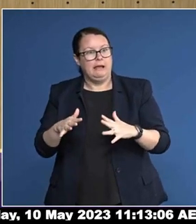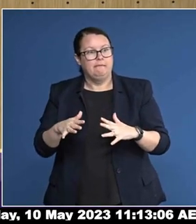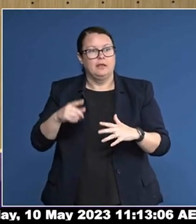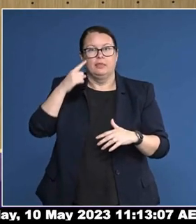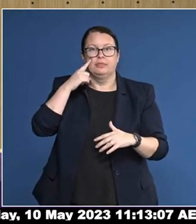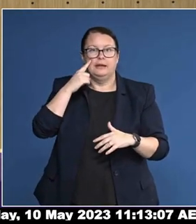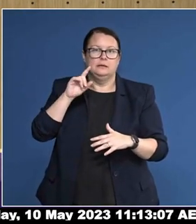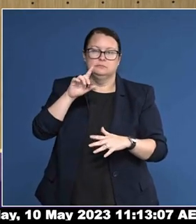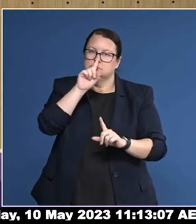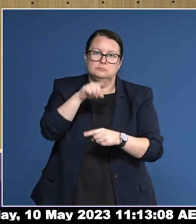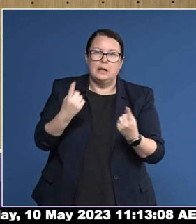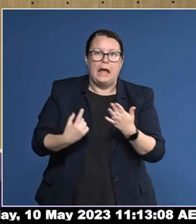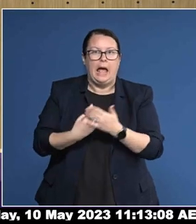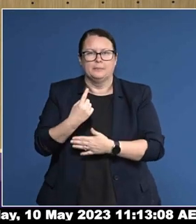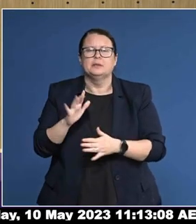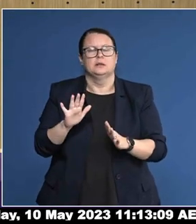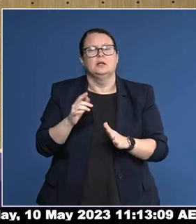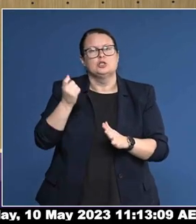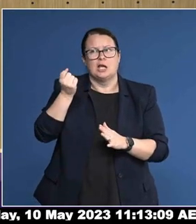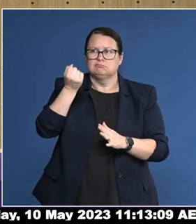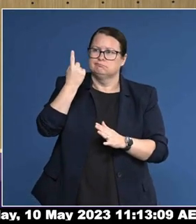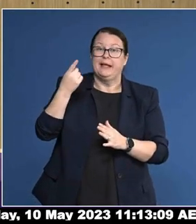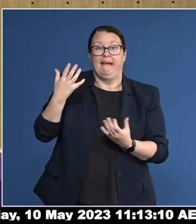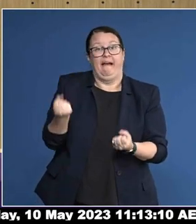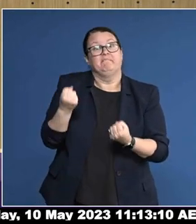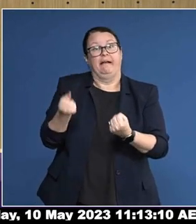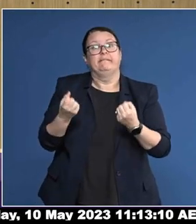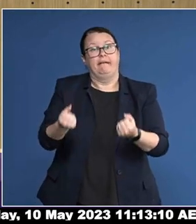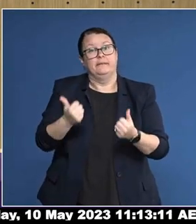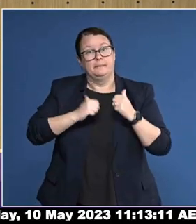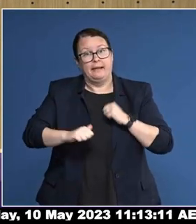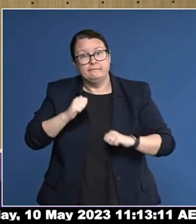It's identifying that they're occurring and that the school needs to look at those